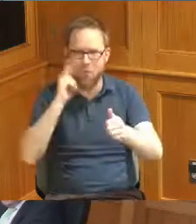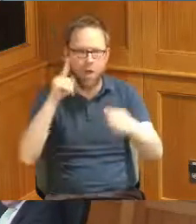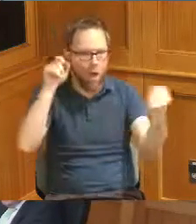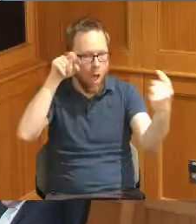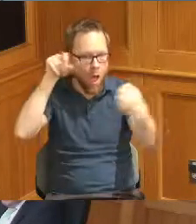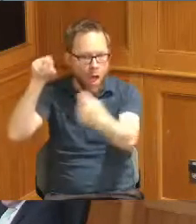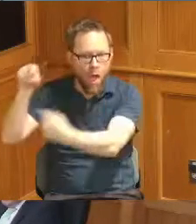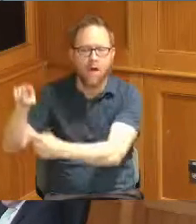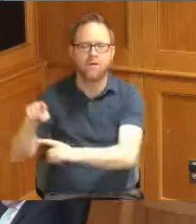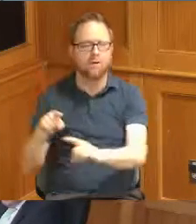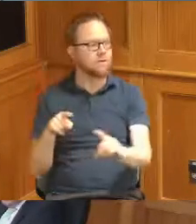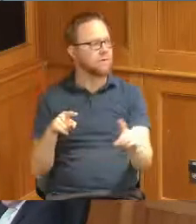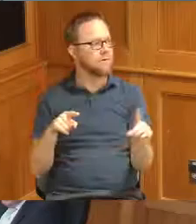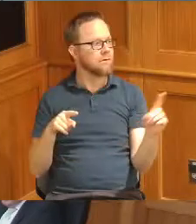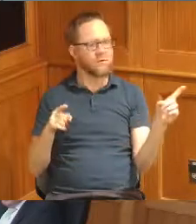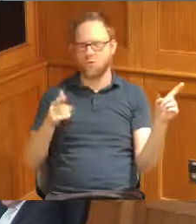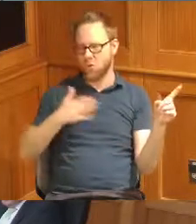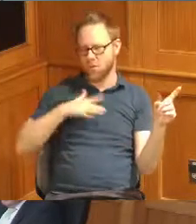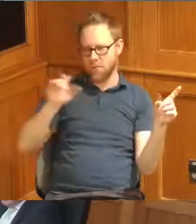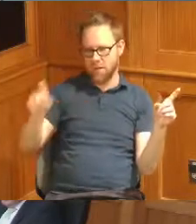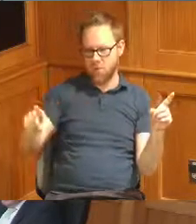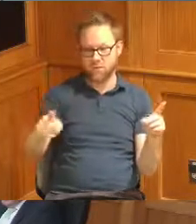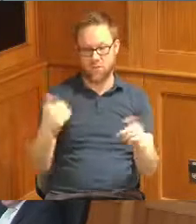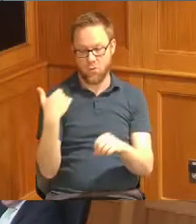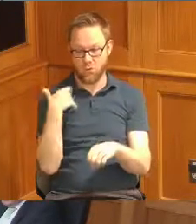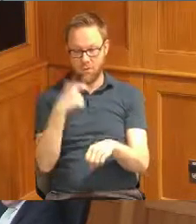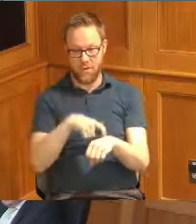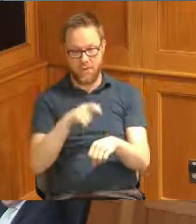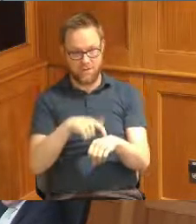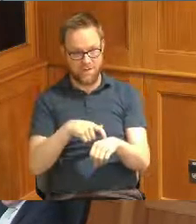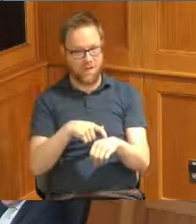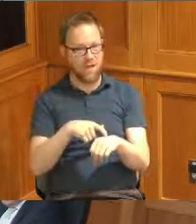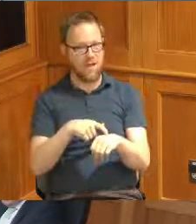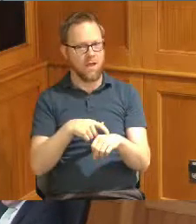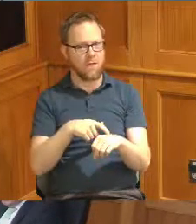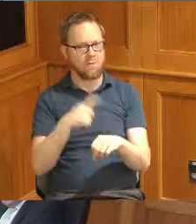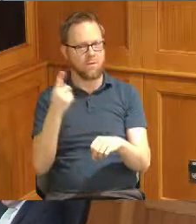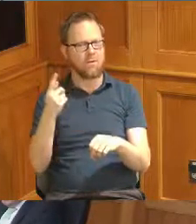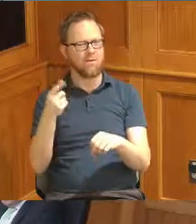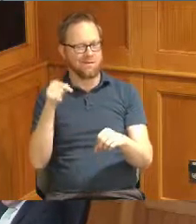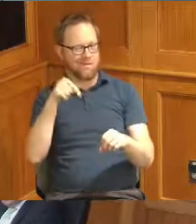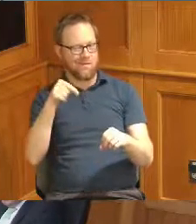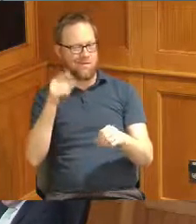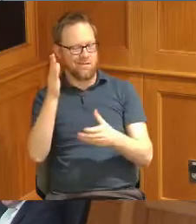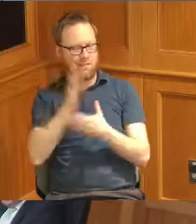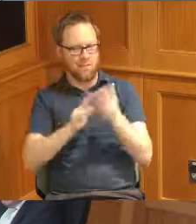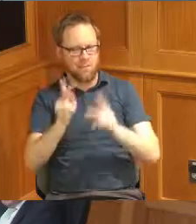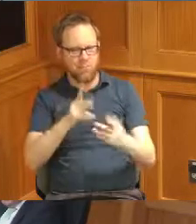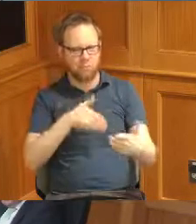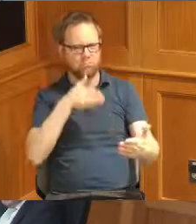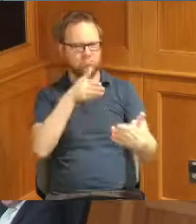so last time we heard about a vacation in this area there was some opposition to it so is there